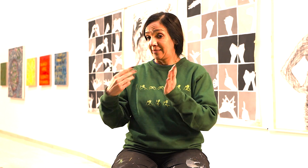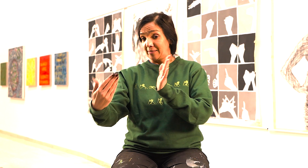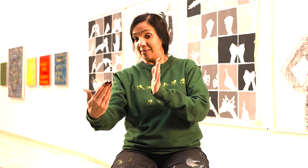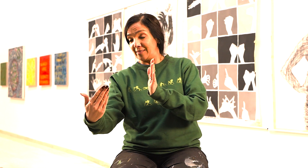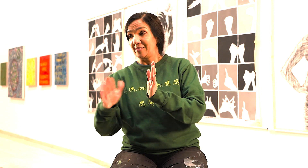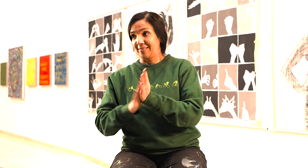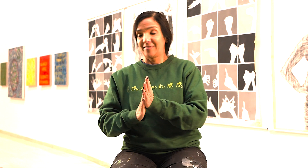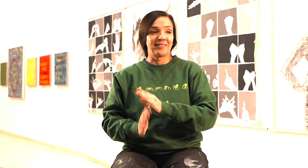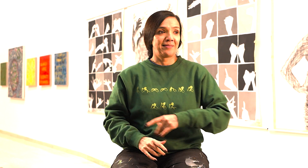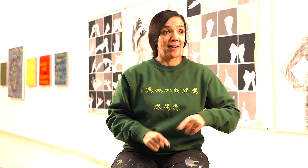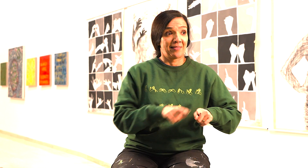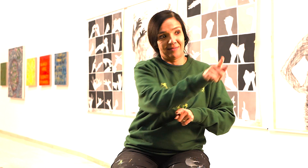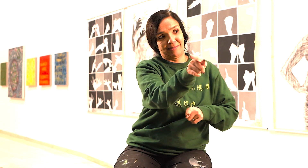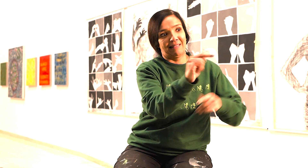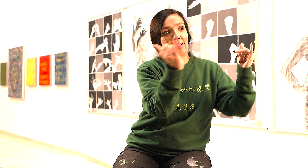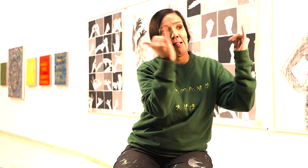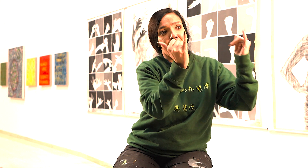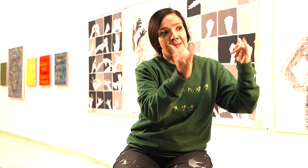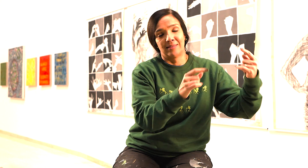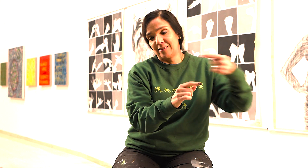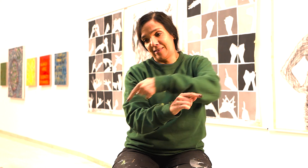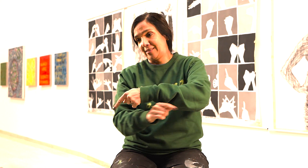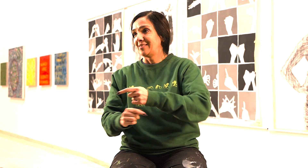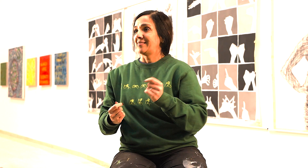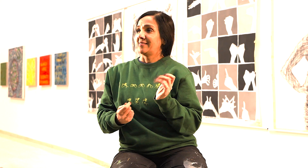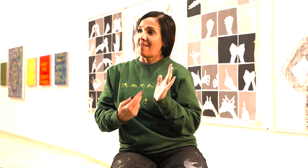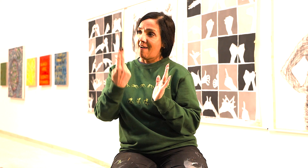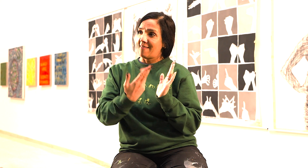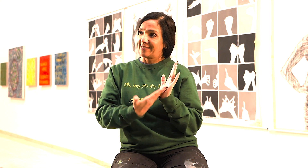to see that party inside of what I was doing.